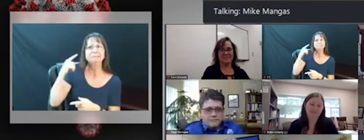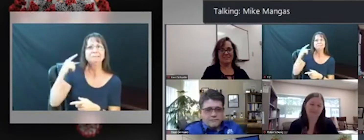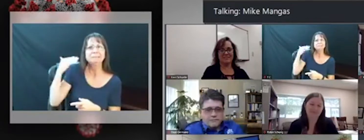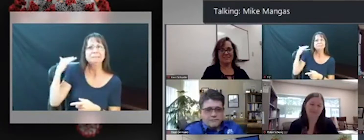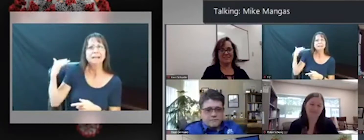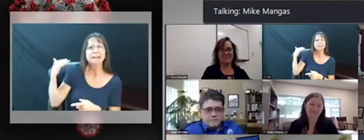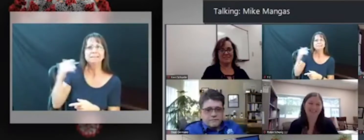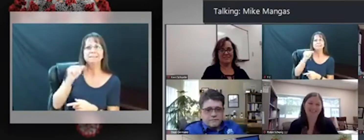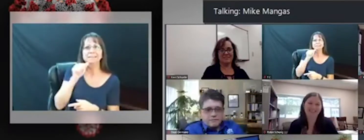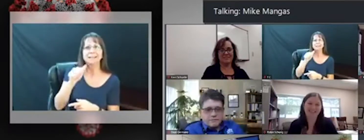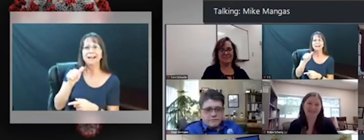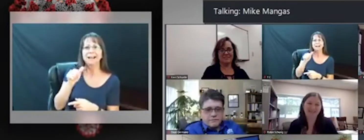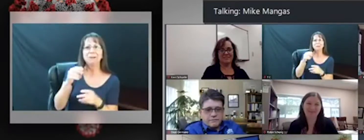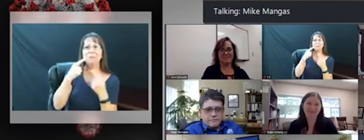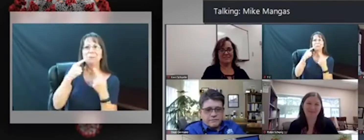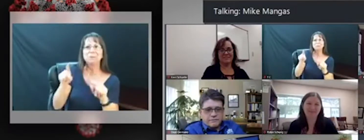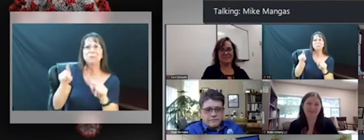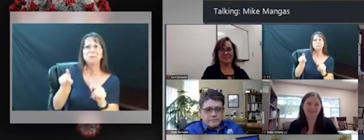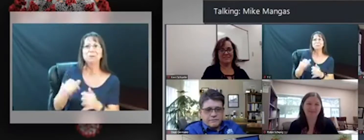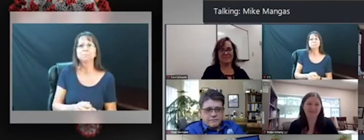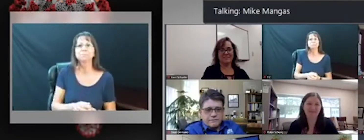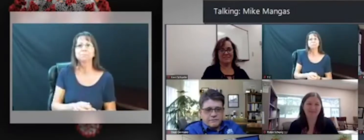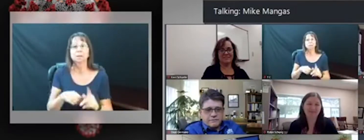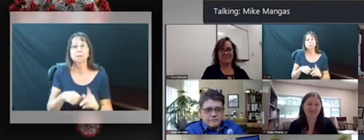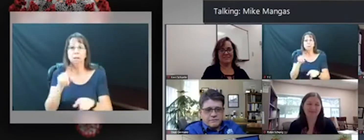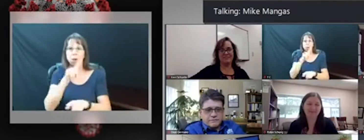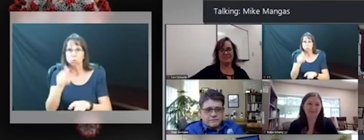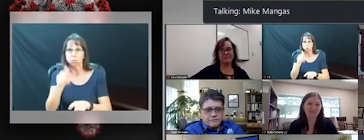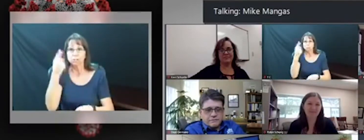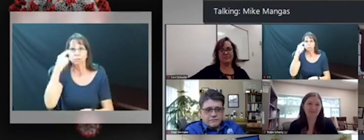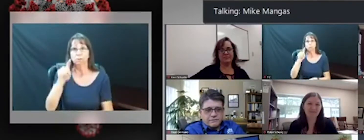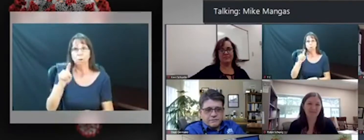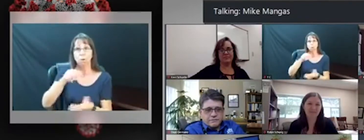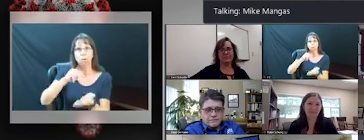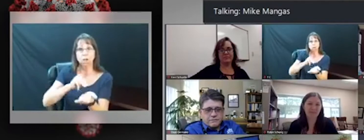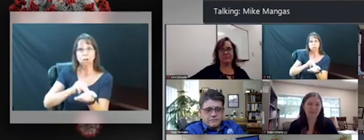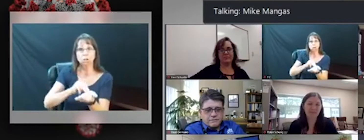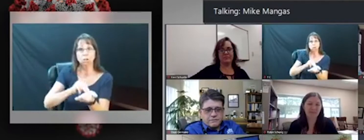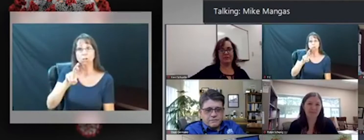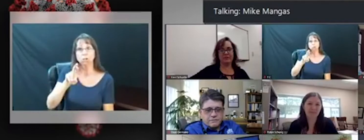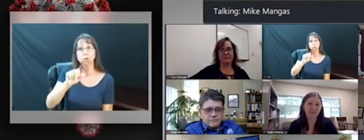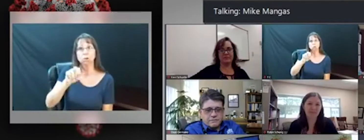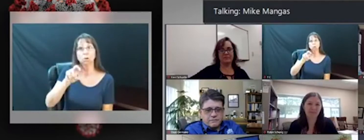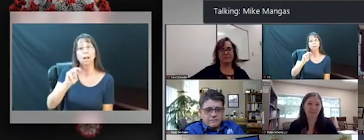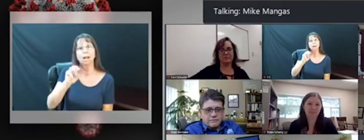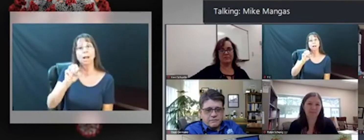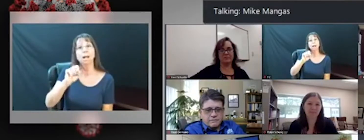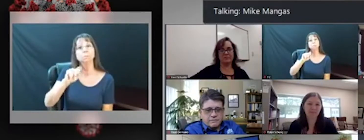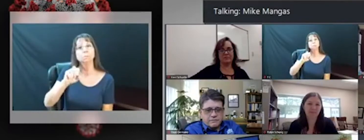nothing happening. For Dr. Ramstrom, going off of that article last week from Bloomberg